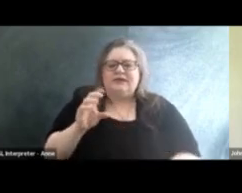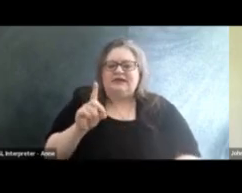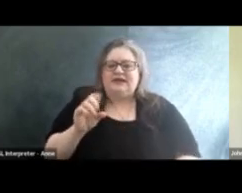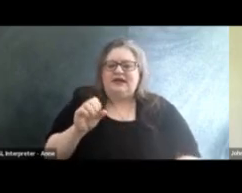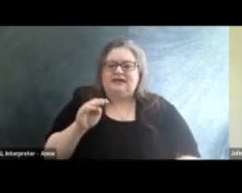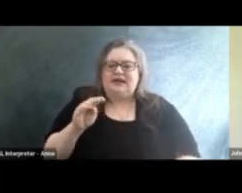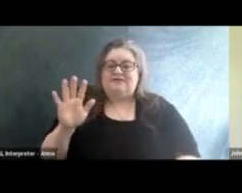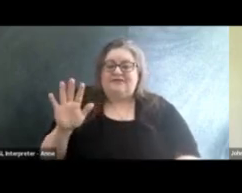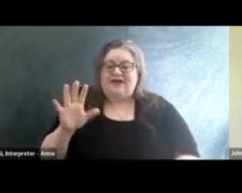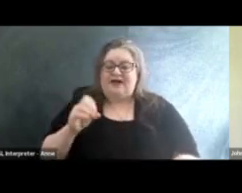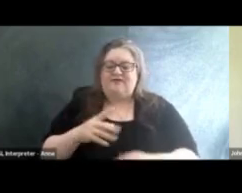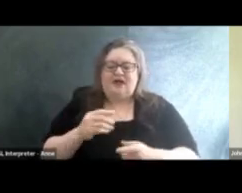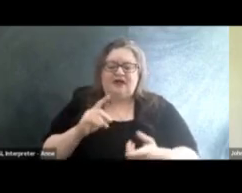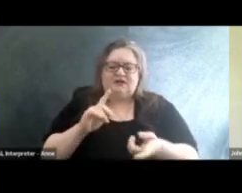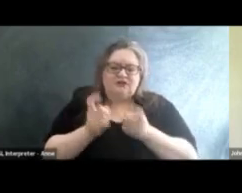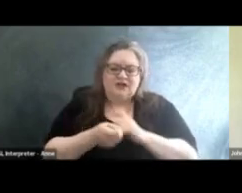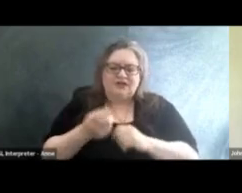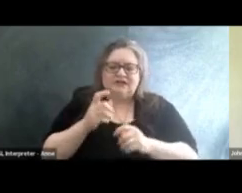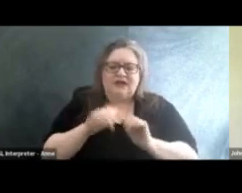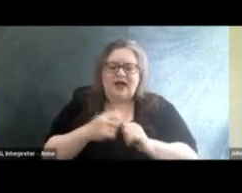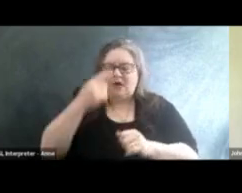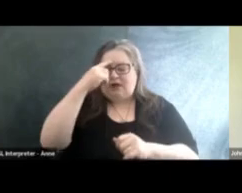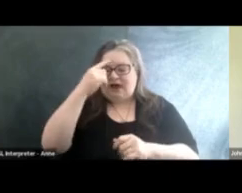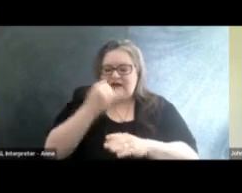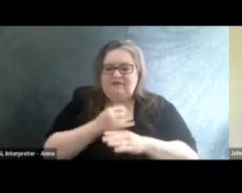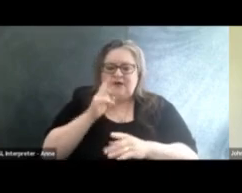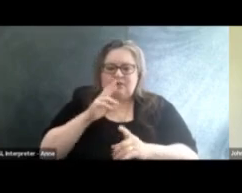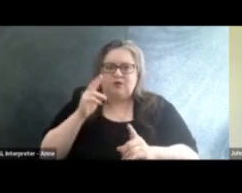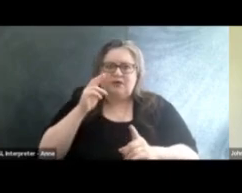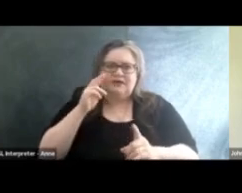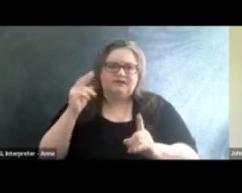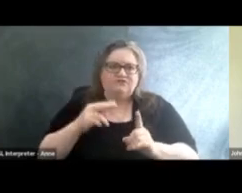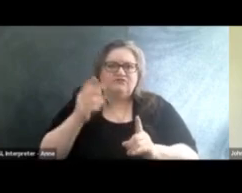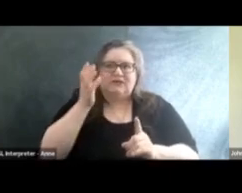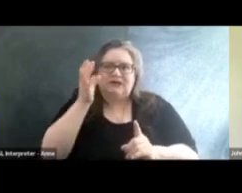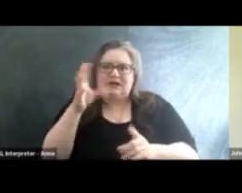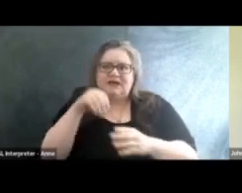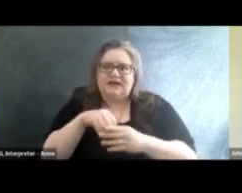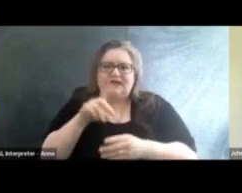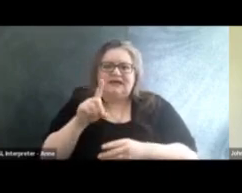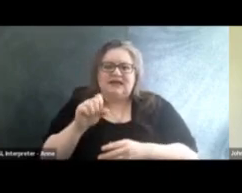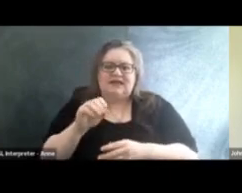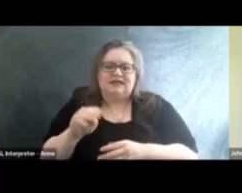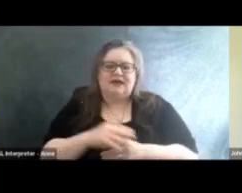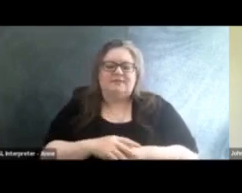changes in how cognitive impairment was conceptualized in the DSM, that version of the DSM